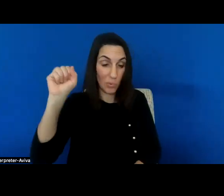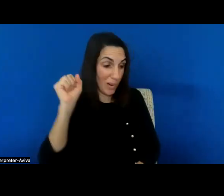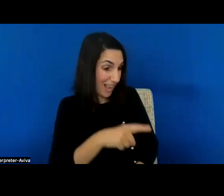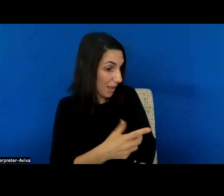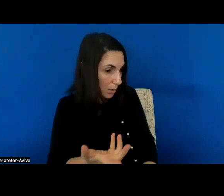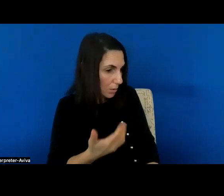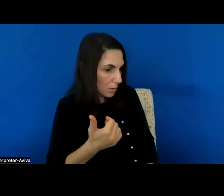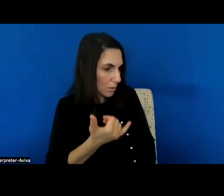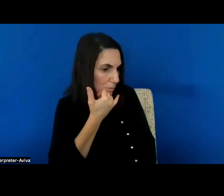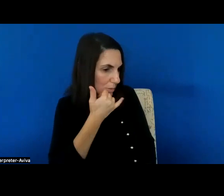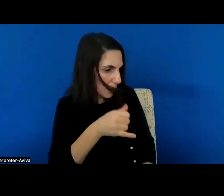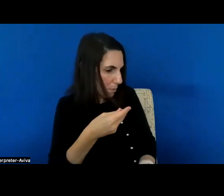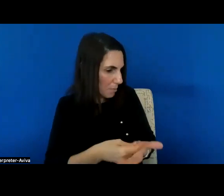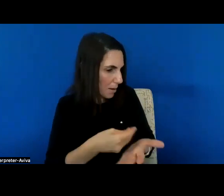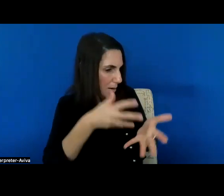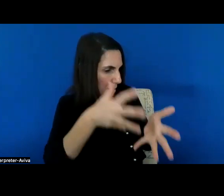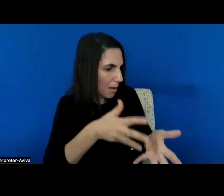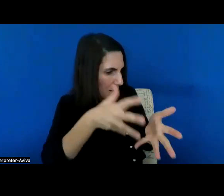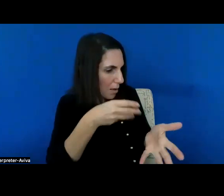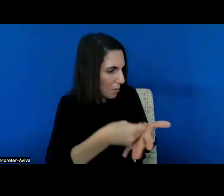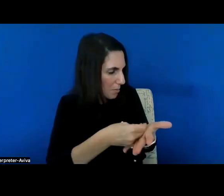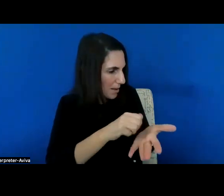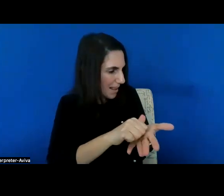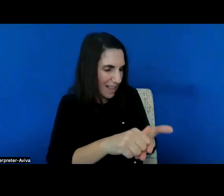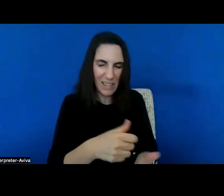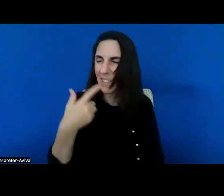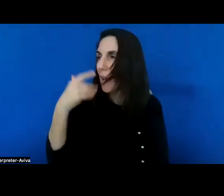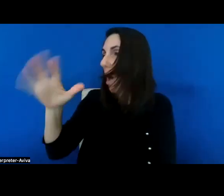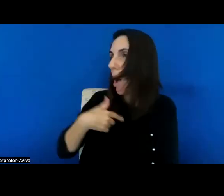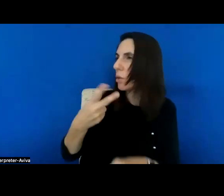last month, and I'm using it to go gambling, not going to be qualified, and most likely